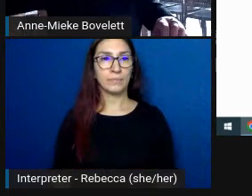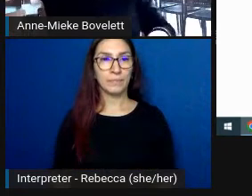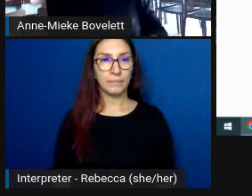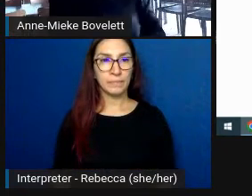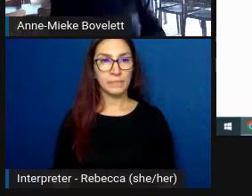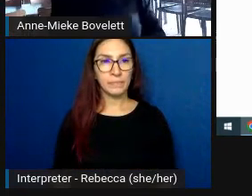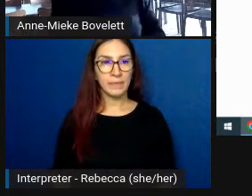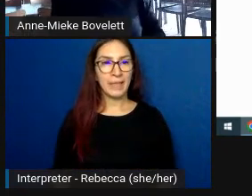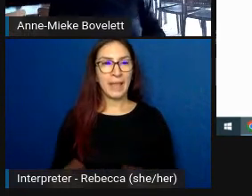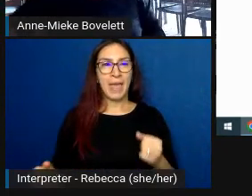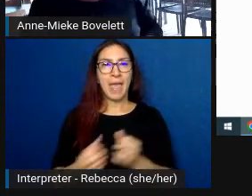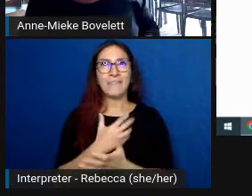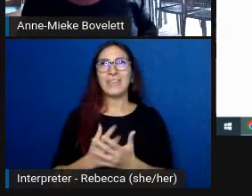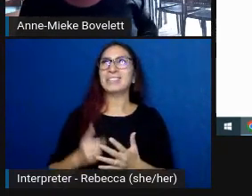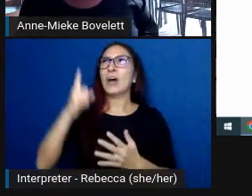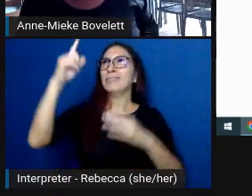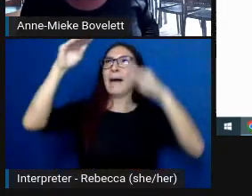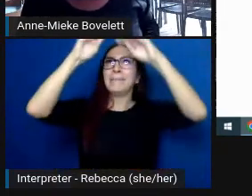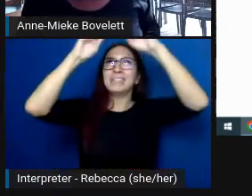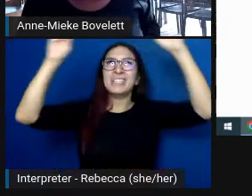on the top shelf, and you can't reach it.